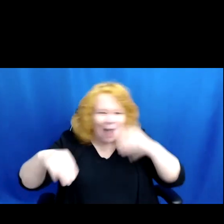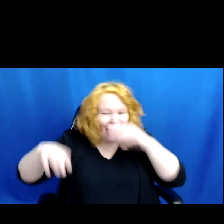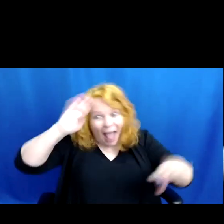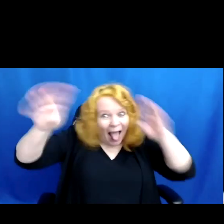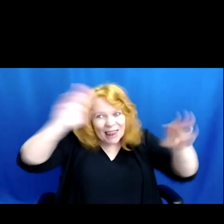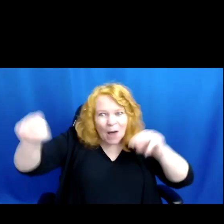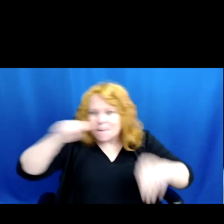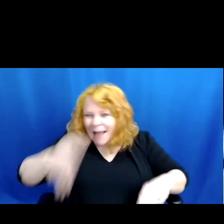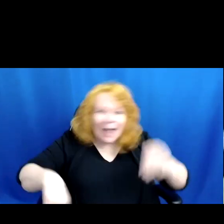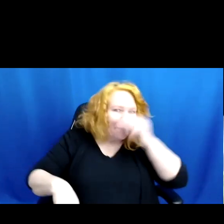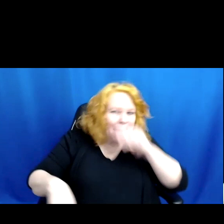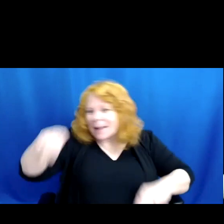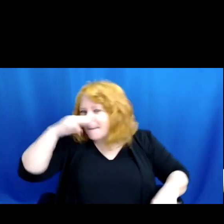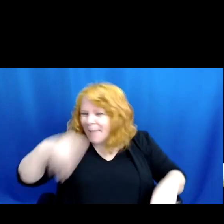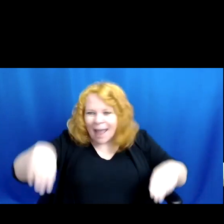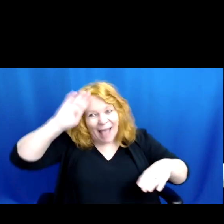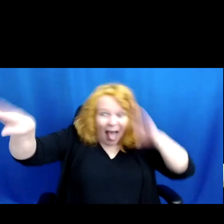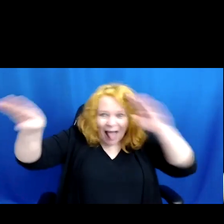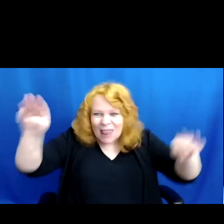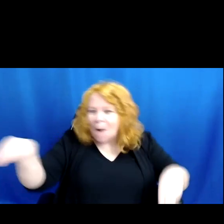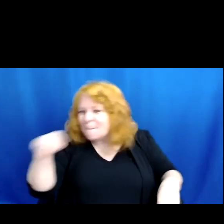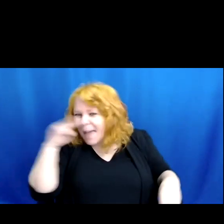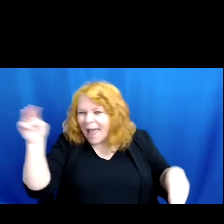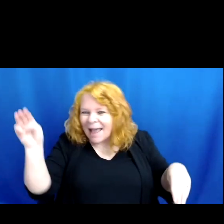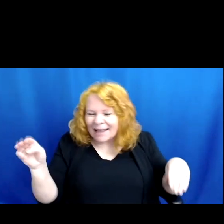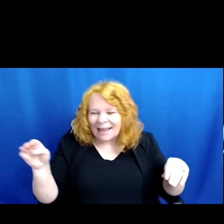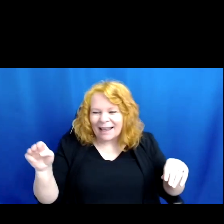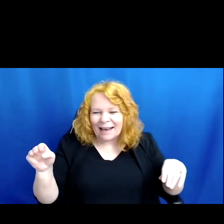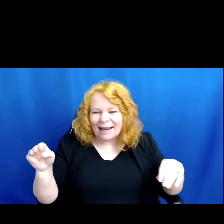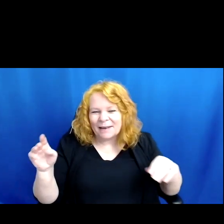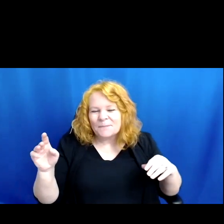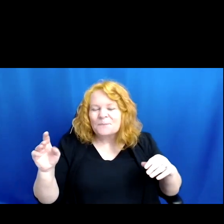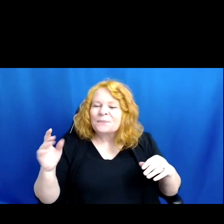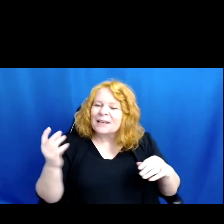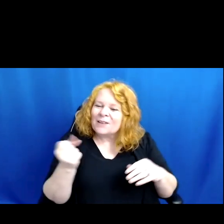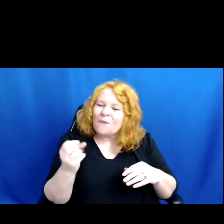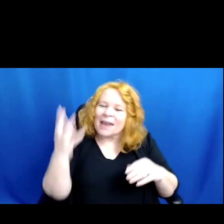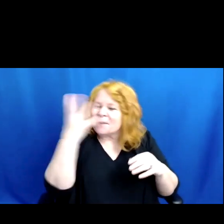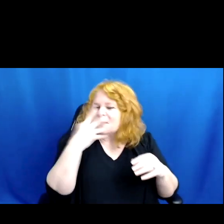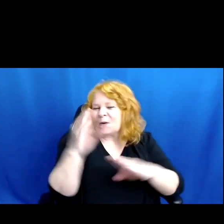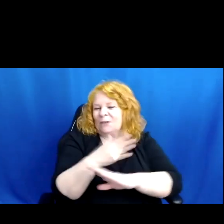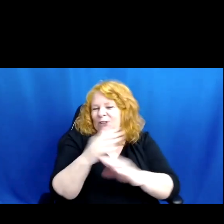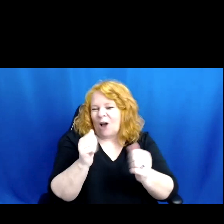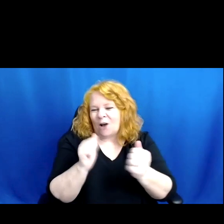I make a lovely little song around Megan like that.